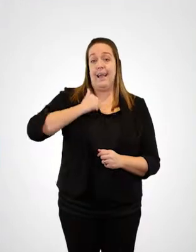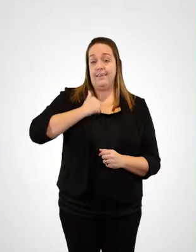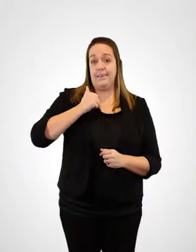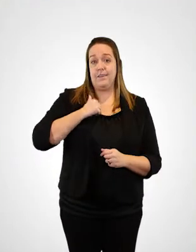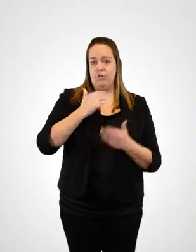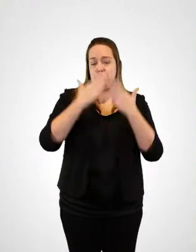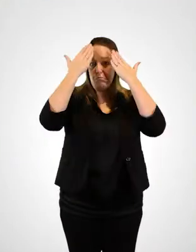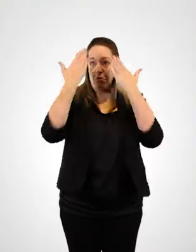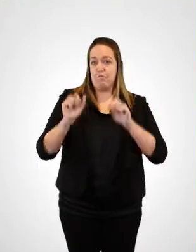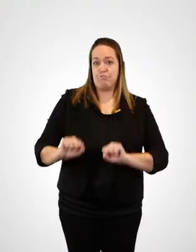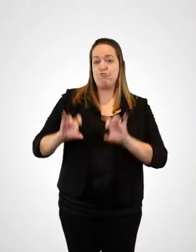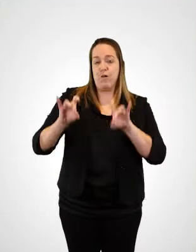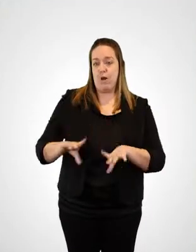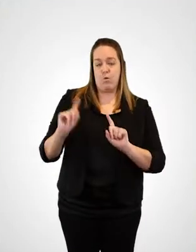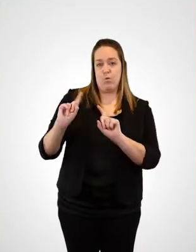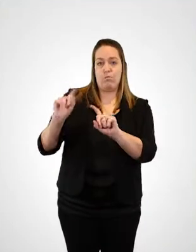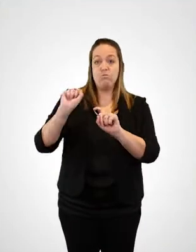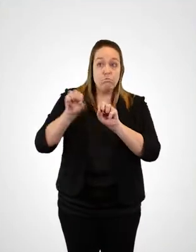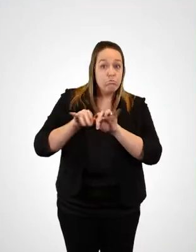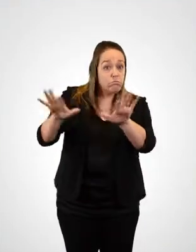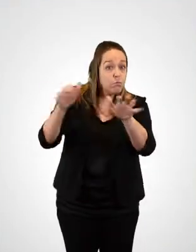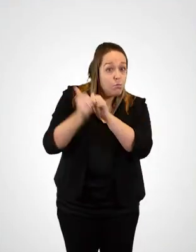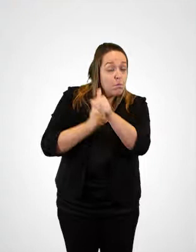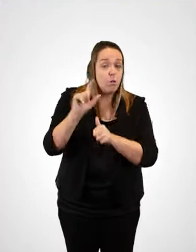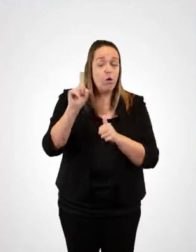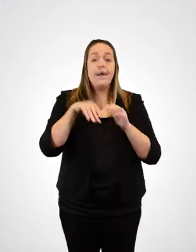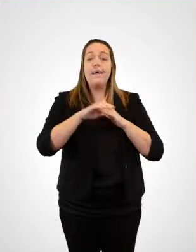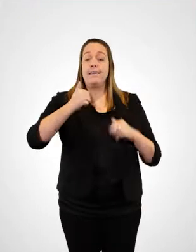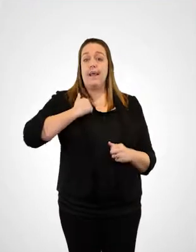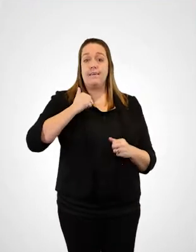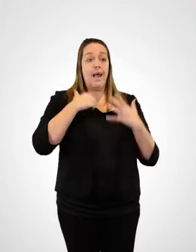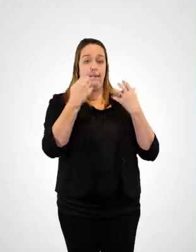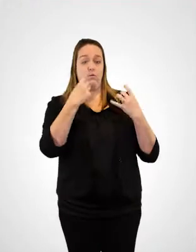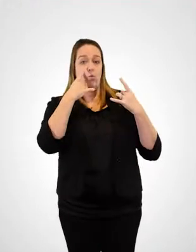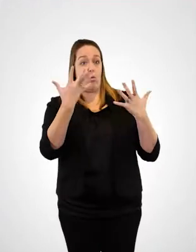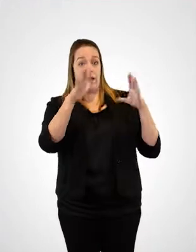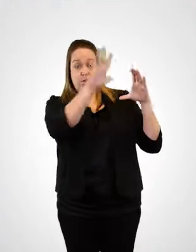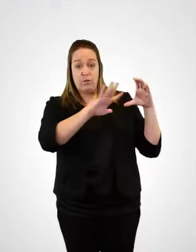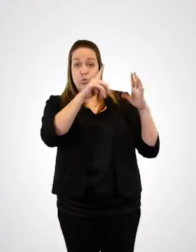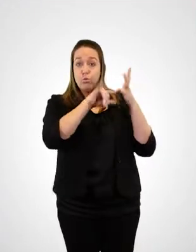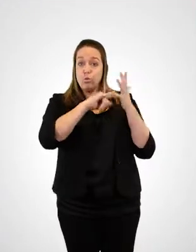we don't know the story in Australia, how widely it's used - there is evidence to show that where it is used, it's been quite successful